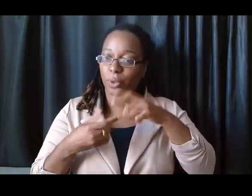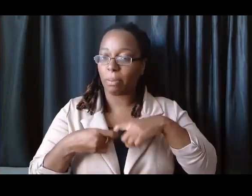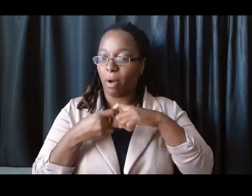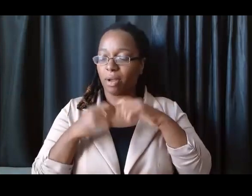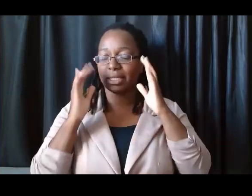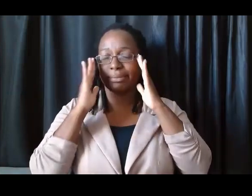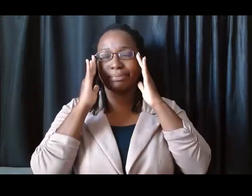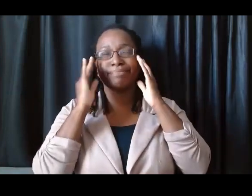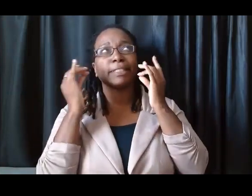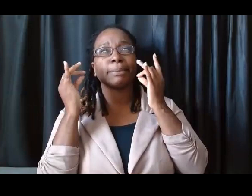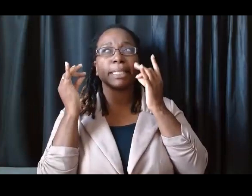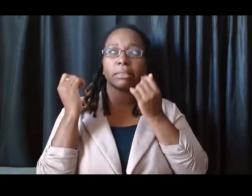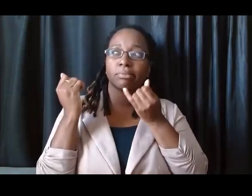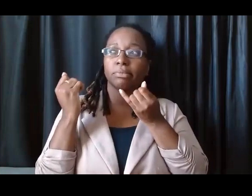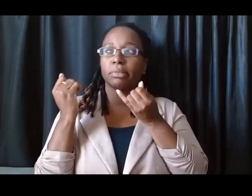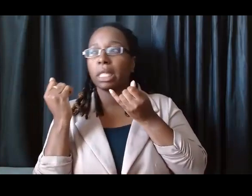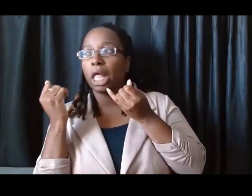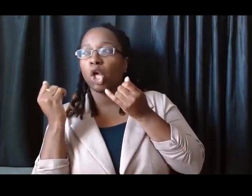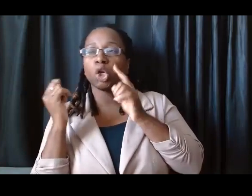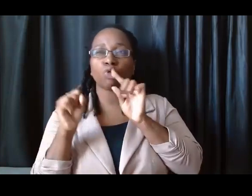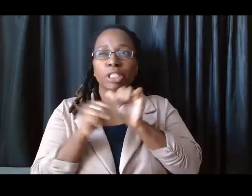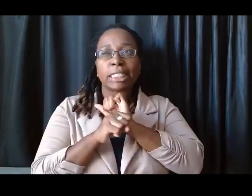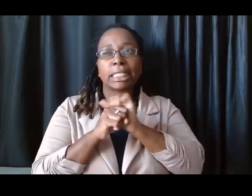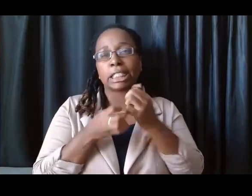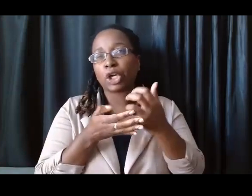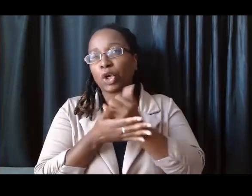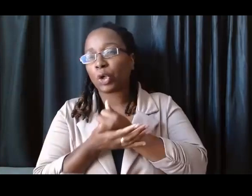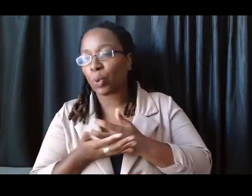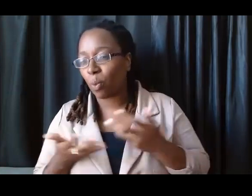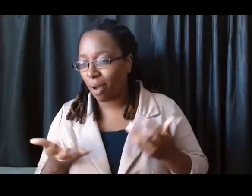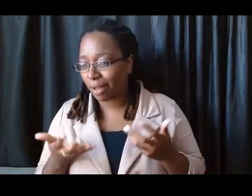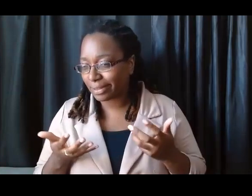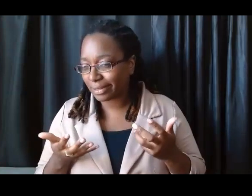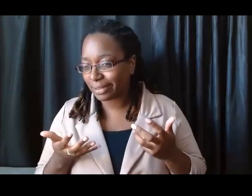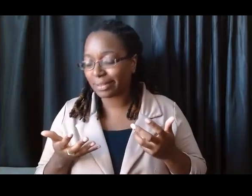business revenue likely be. What's realistic for me to do given the amount I could work,